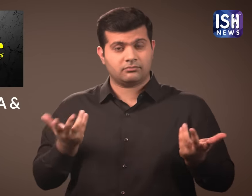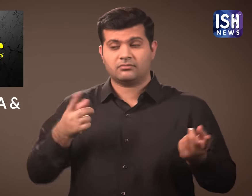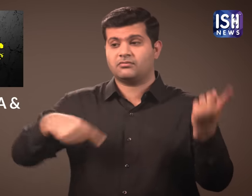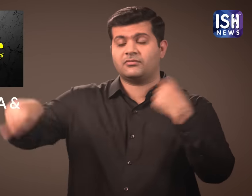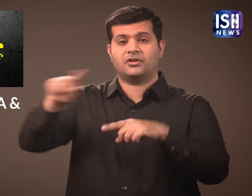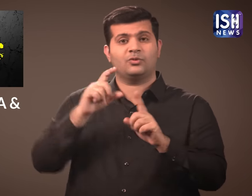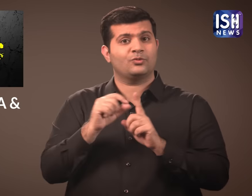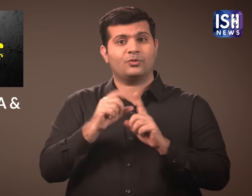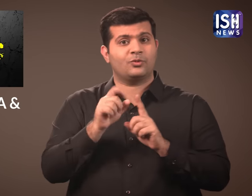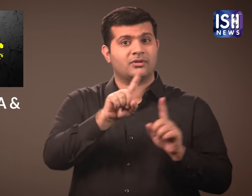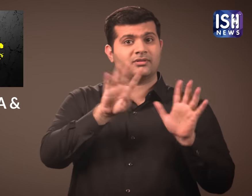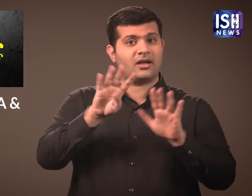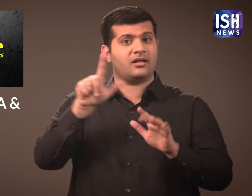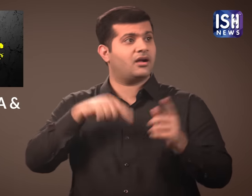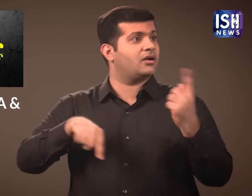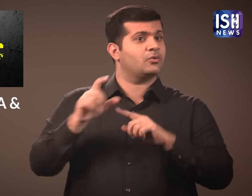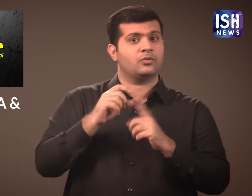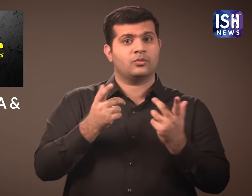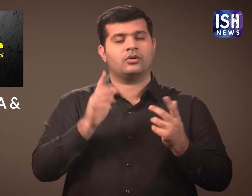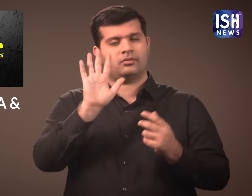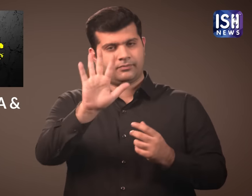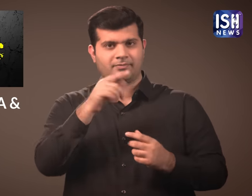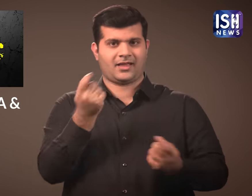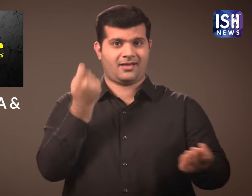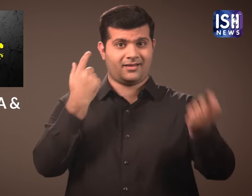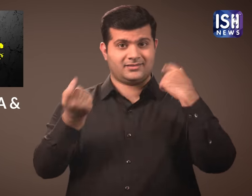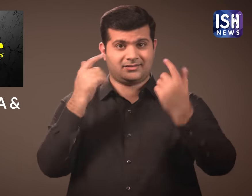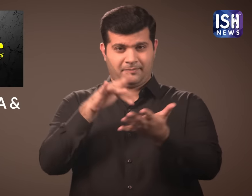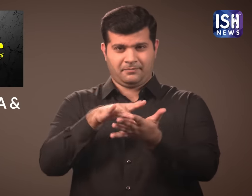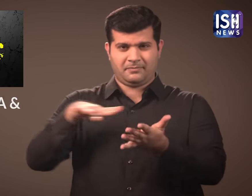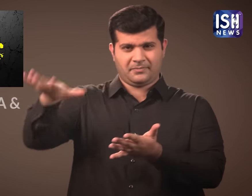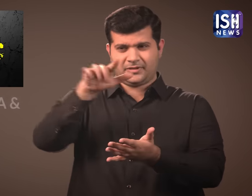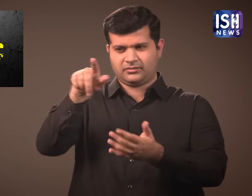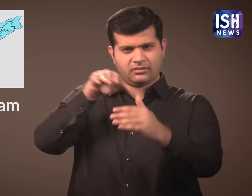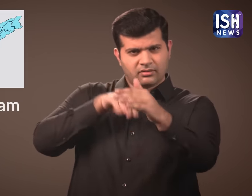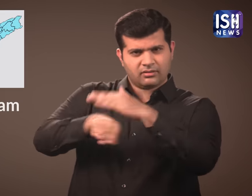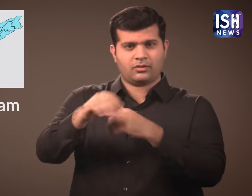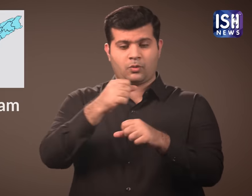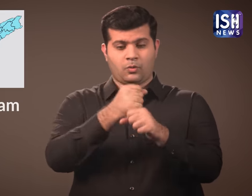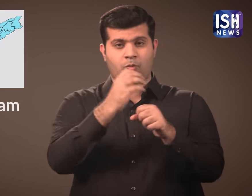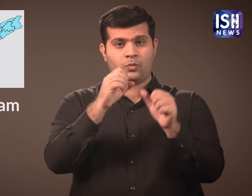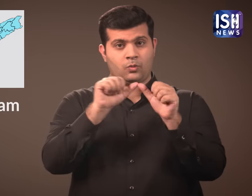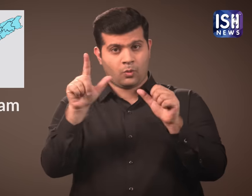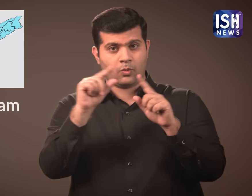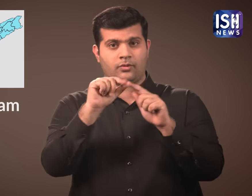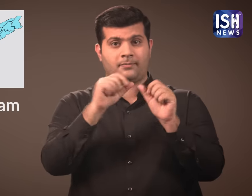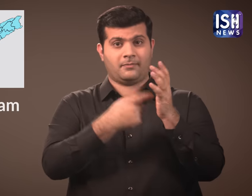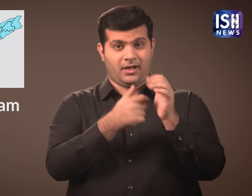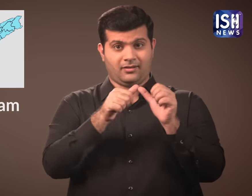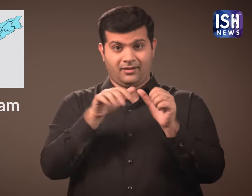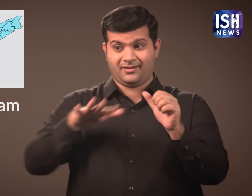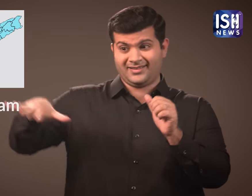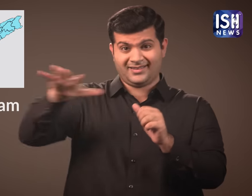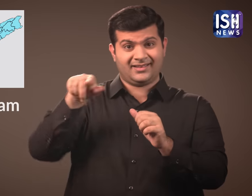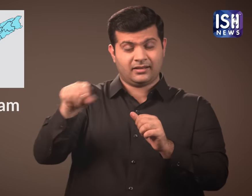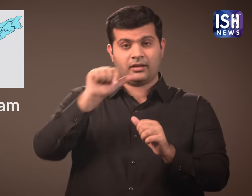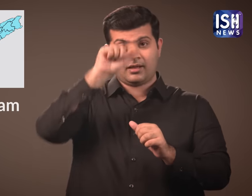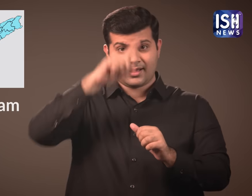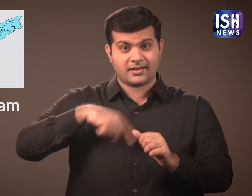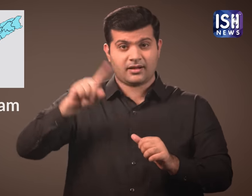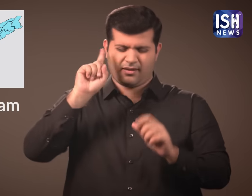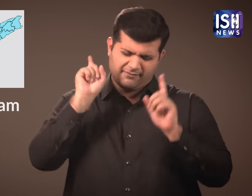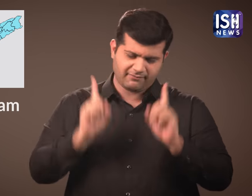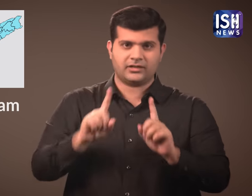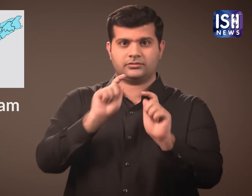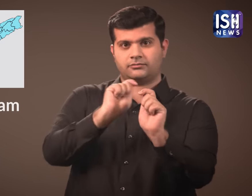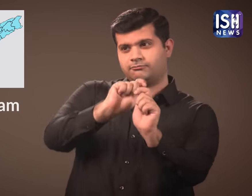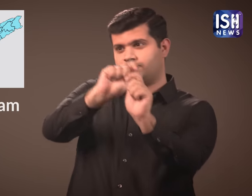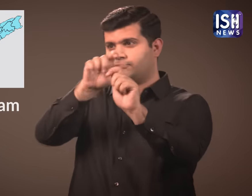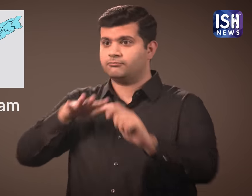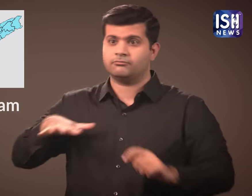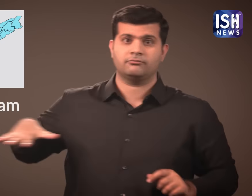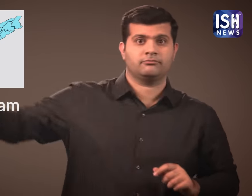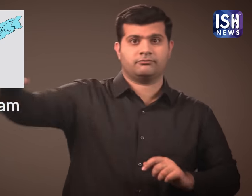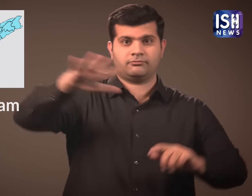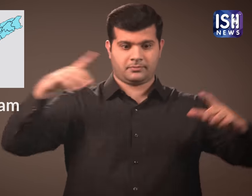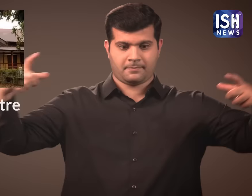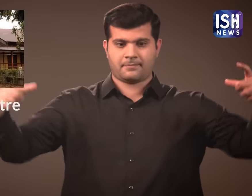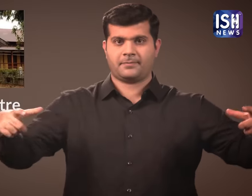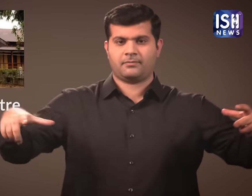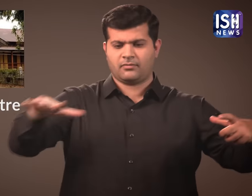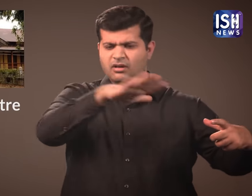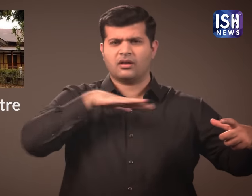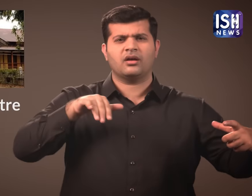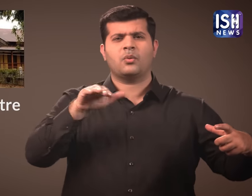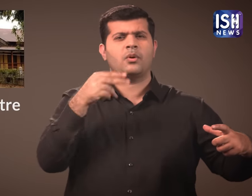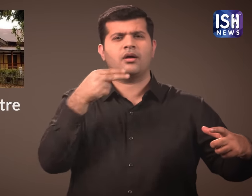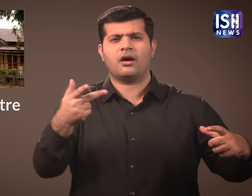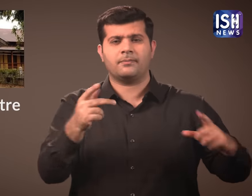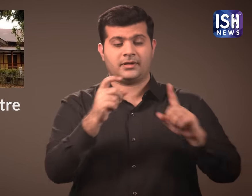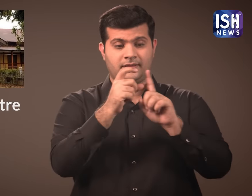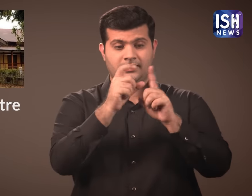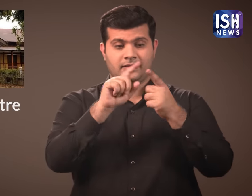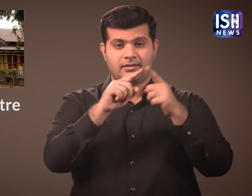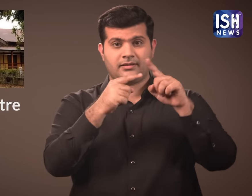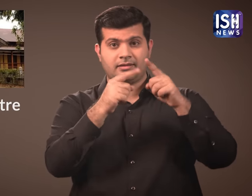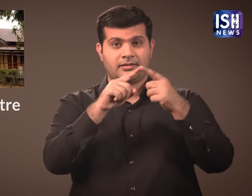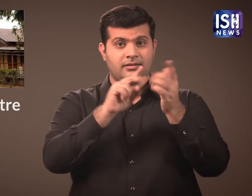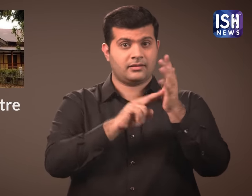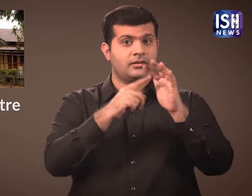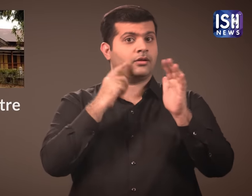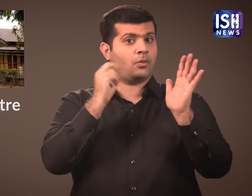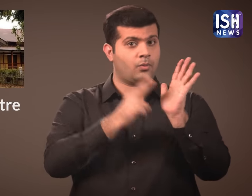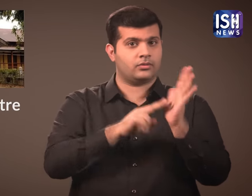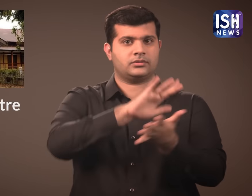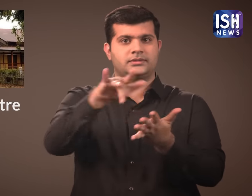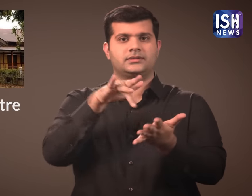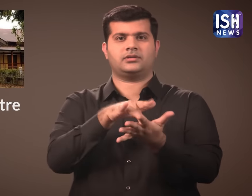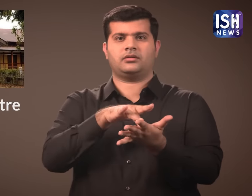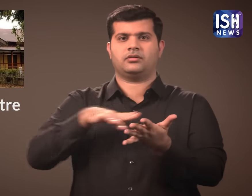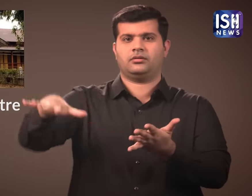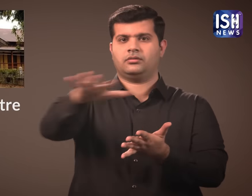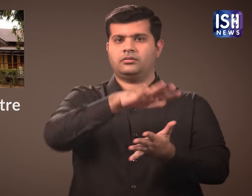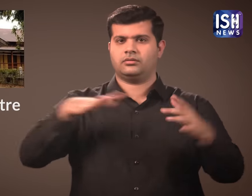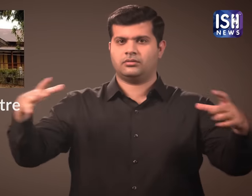These immigrants will then be sent to India's first detention centres in Goalpara, Assam.